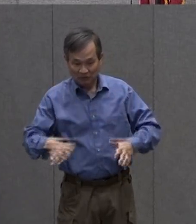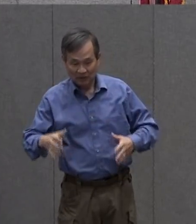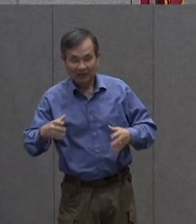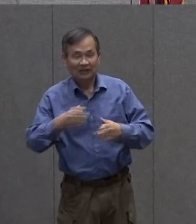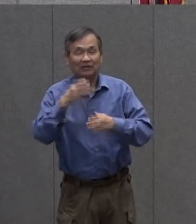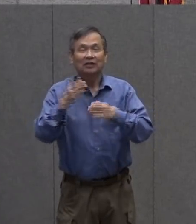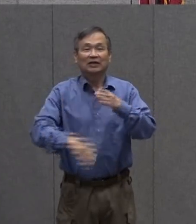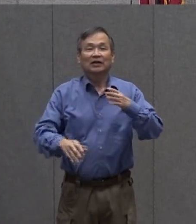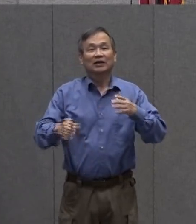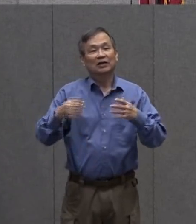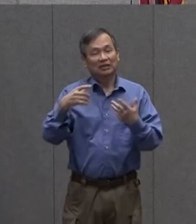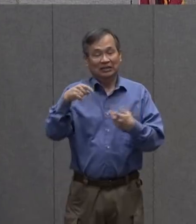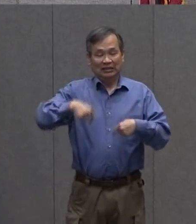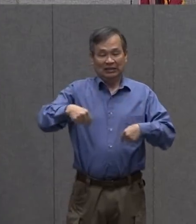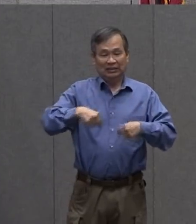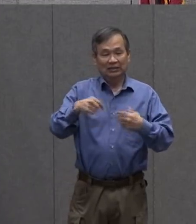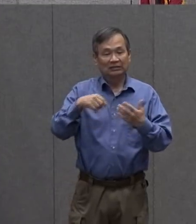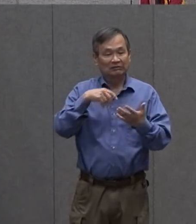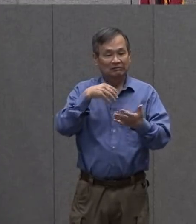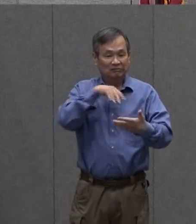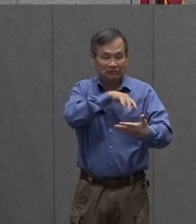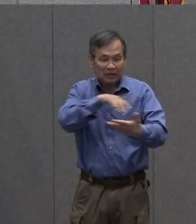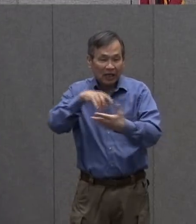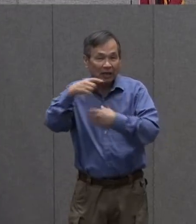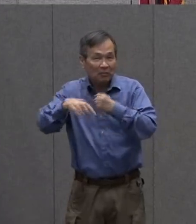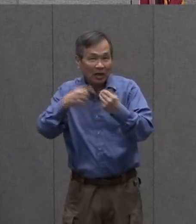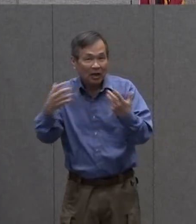You've worked so hard thinking about inventions,